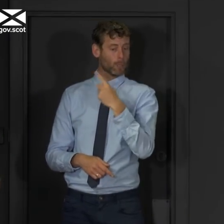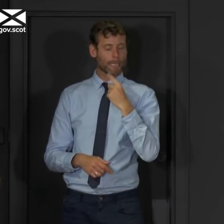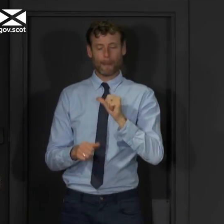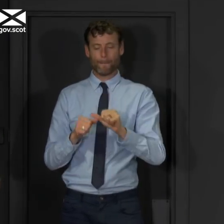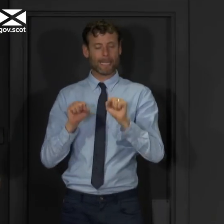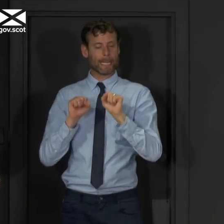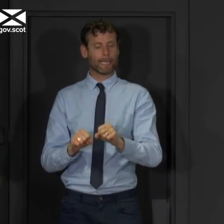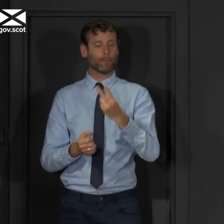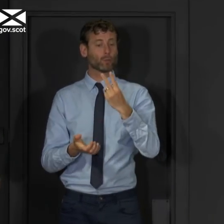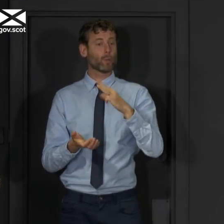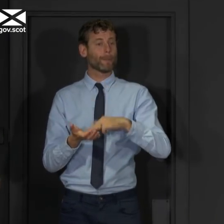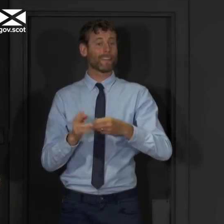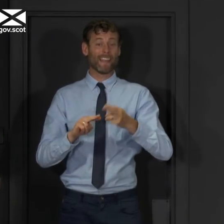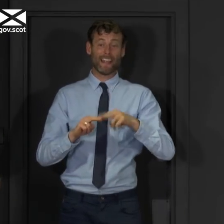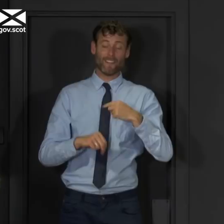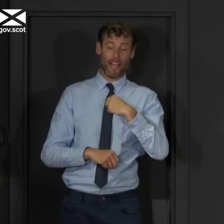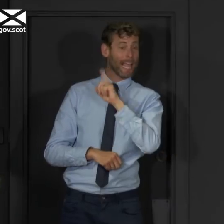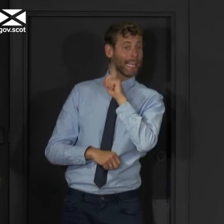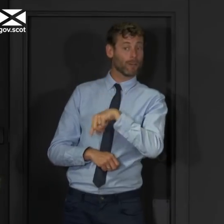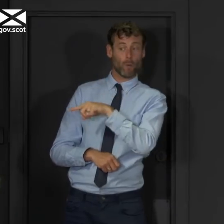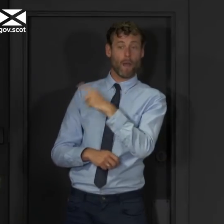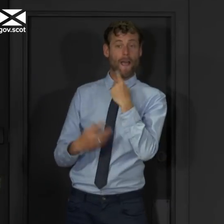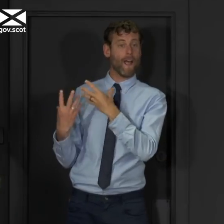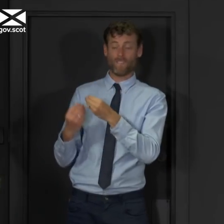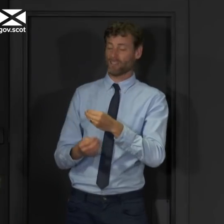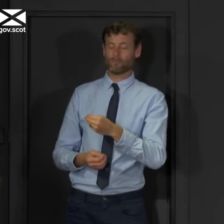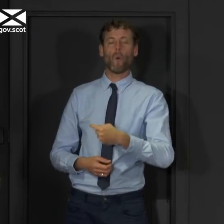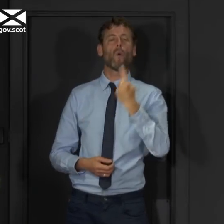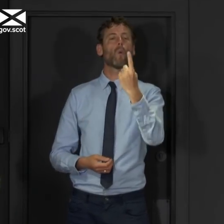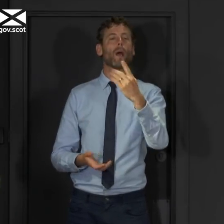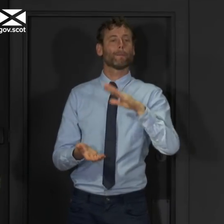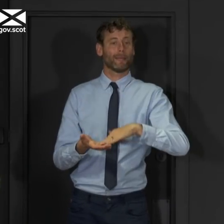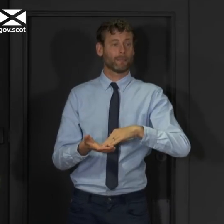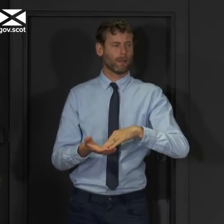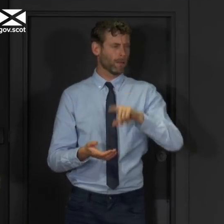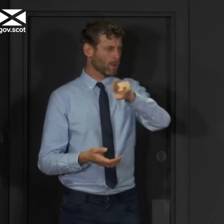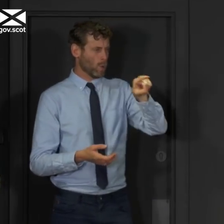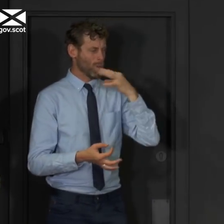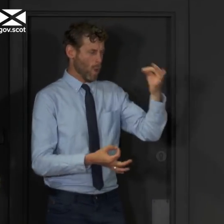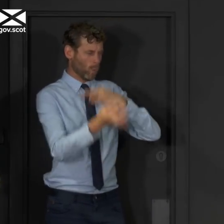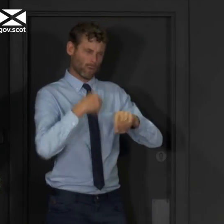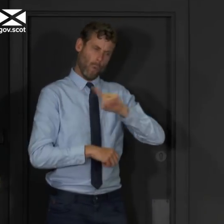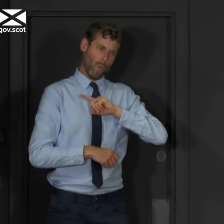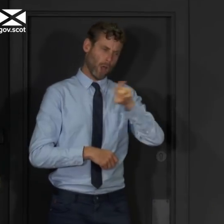take, as our very first paper set out, we have to balance all of the different harms